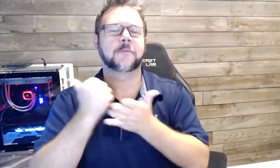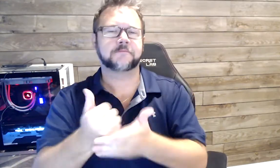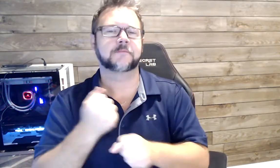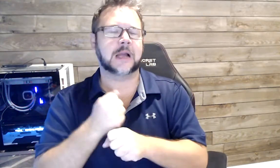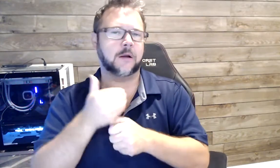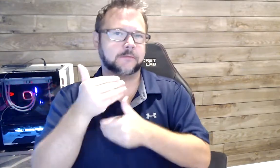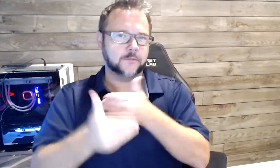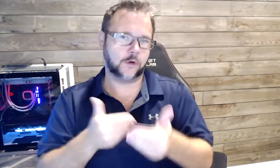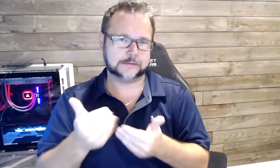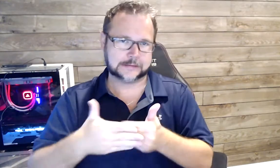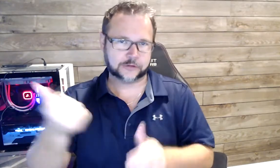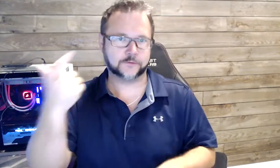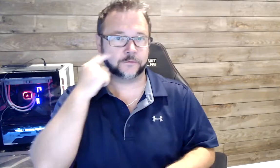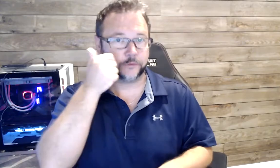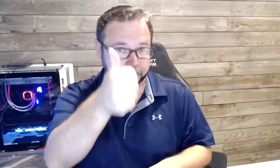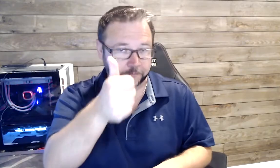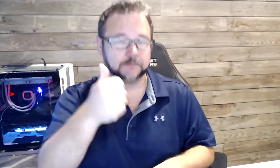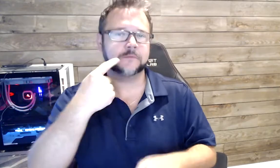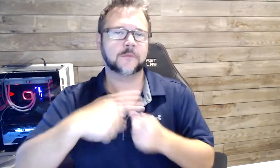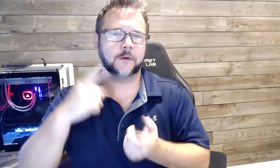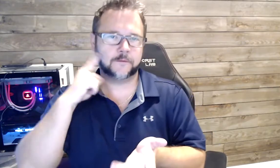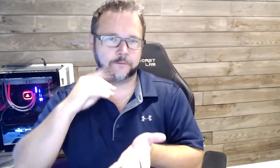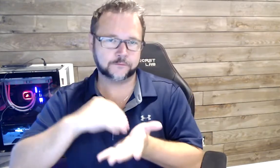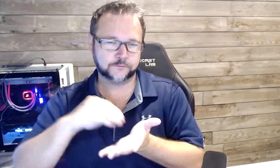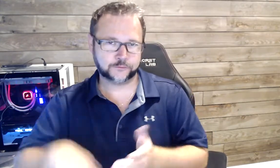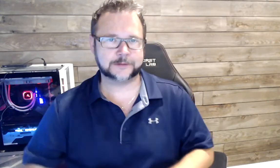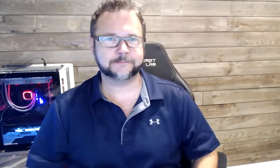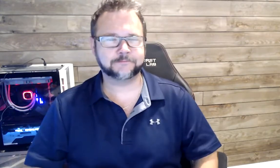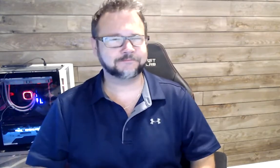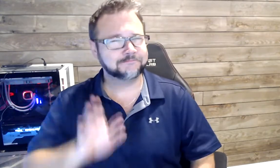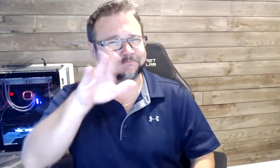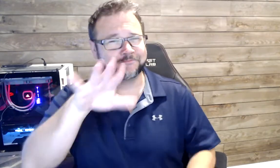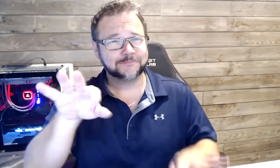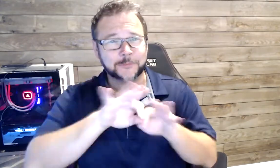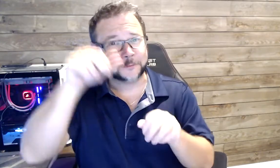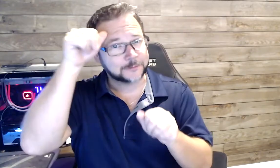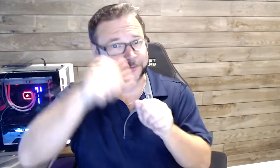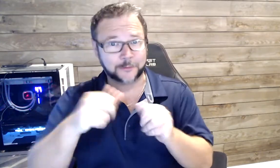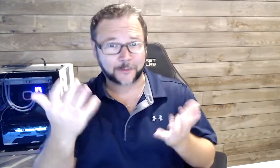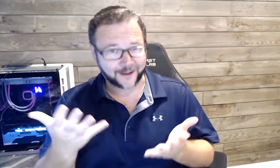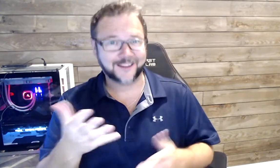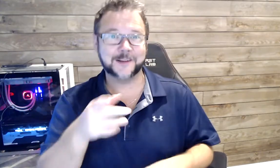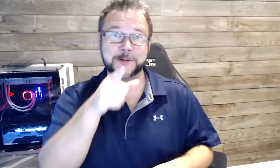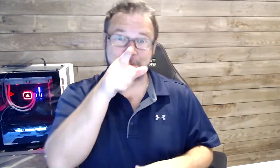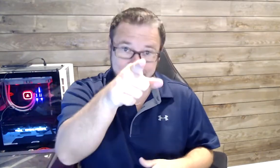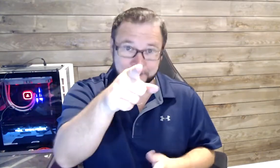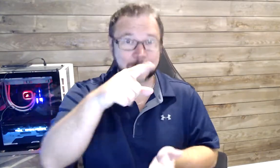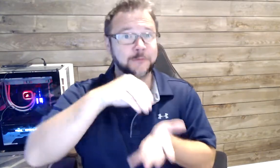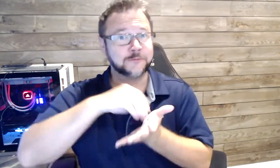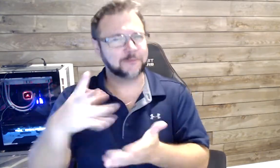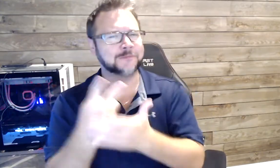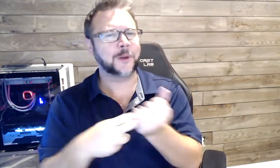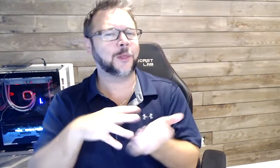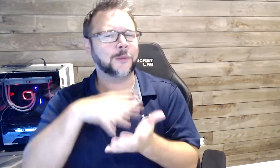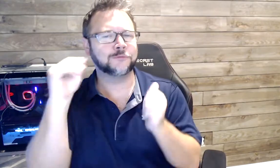for yourself and for your students. It's important to remember that you and your students are learning together.